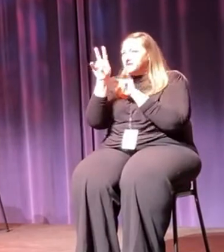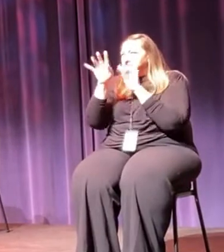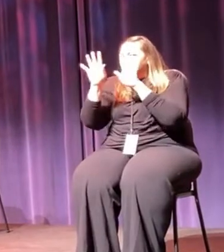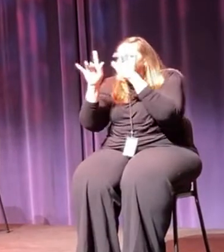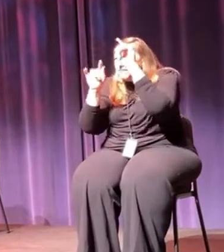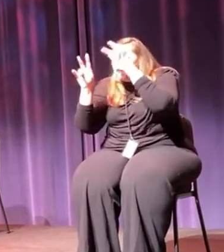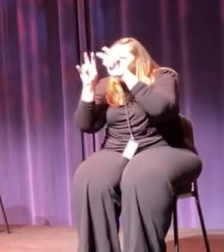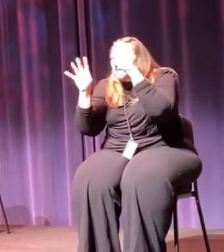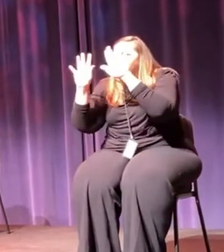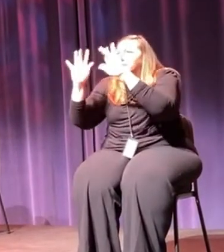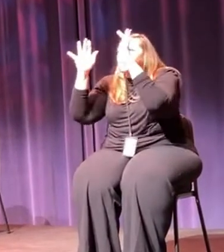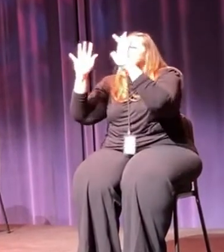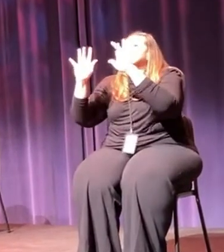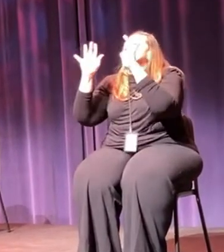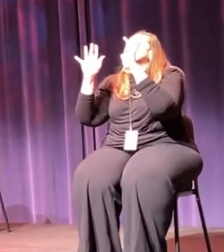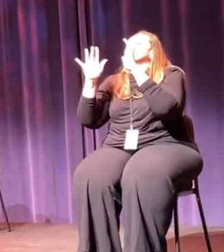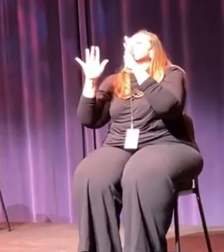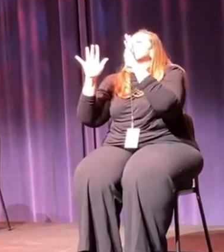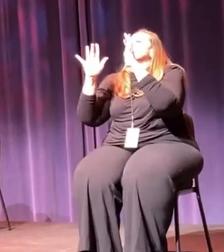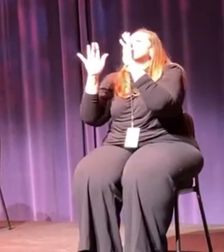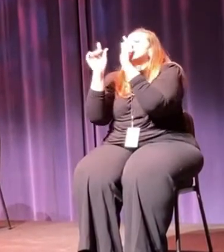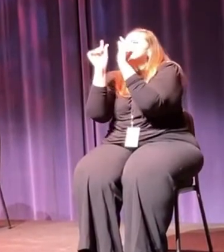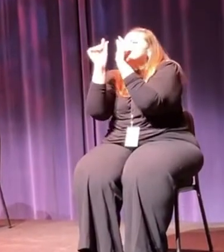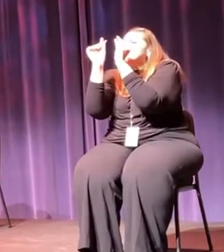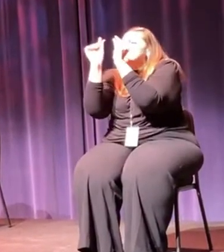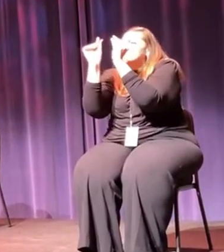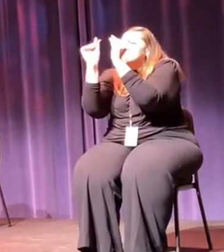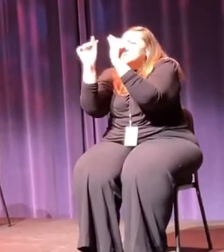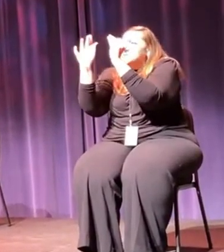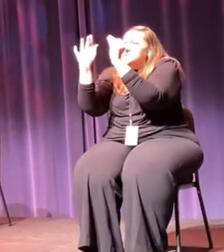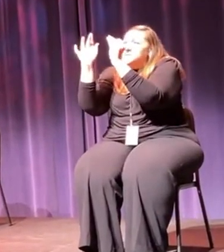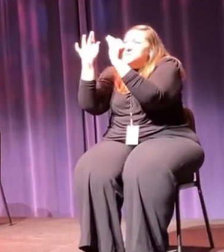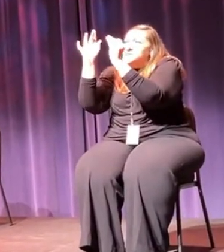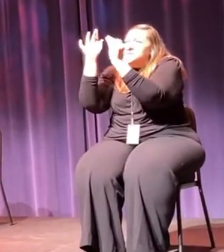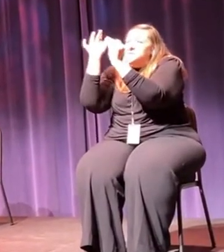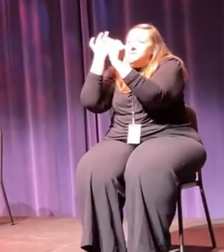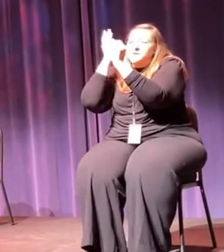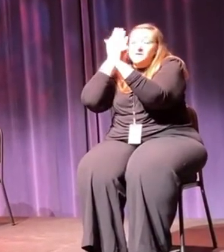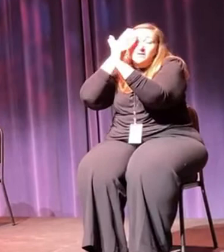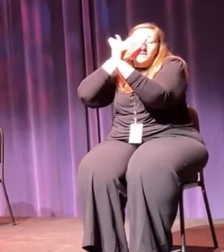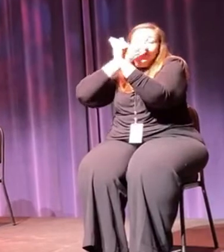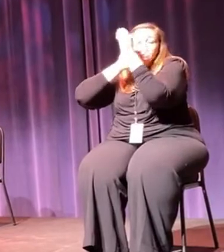They're all glimmering and small behind the dark parts of your brain.